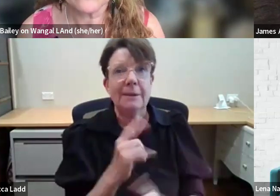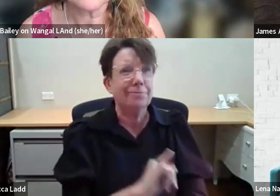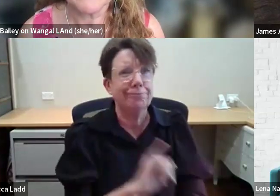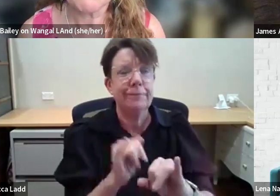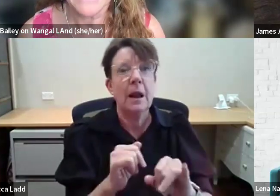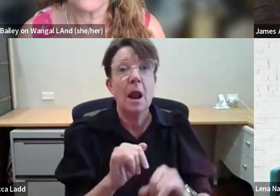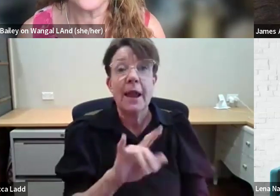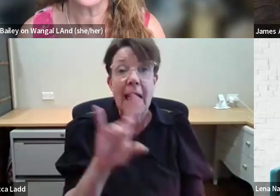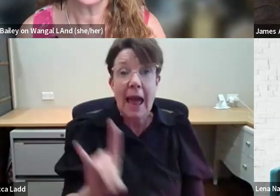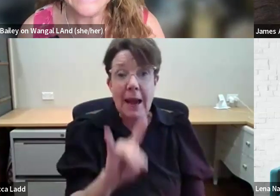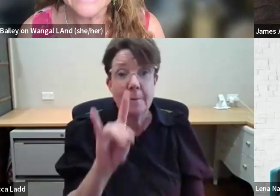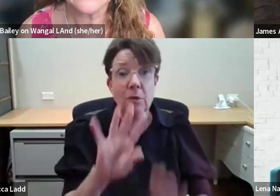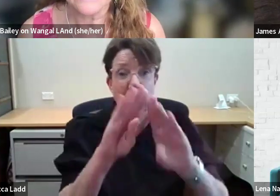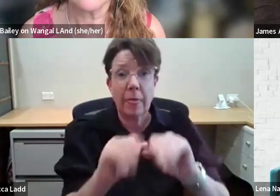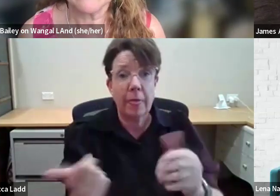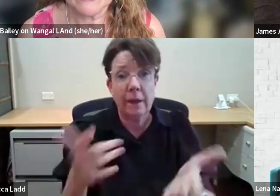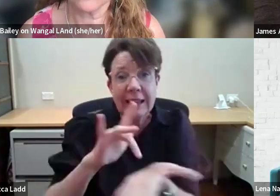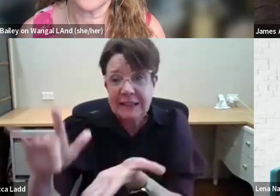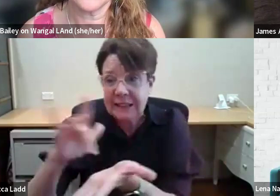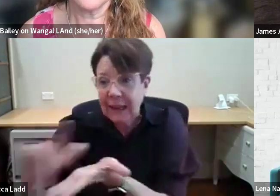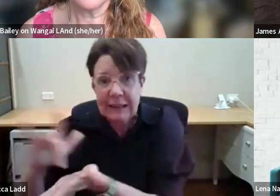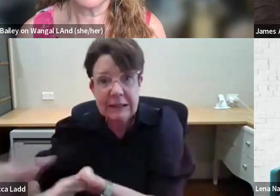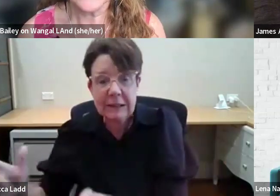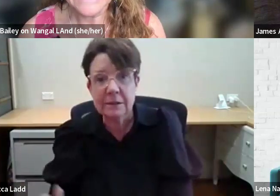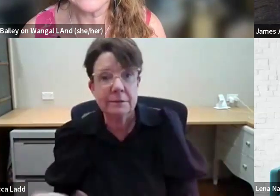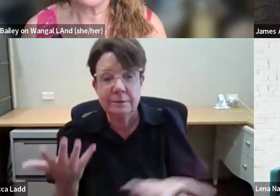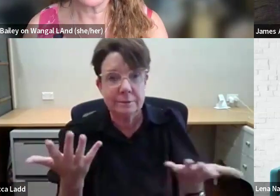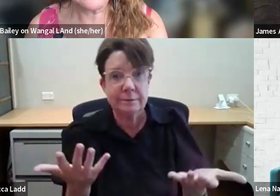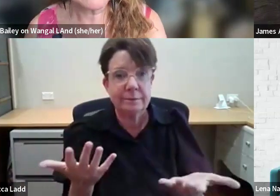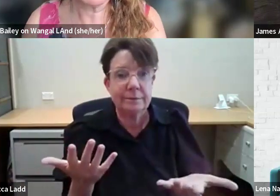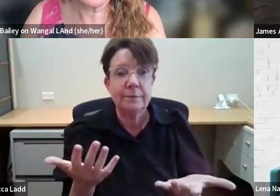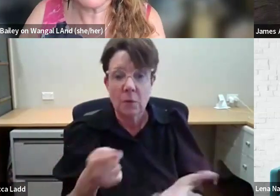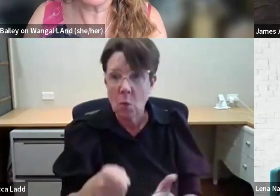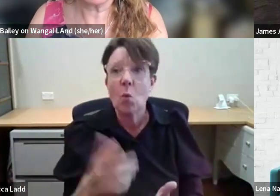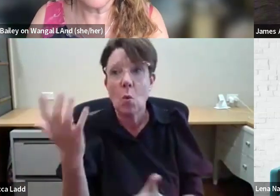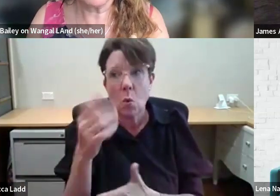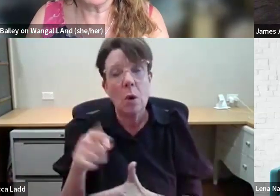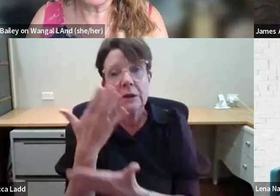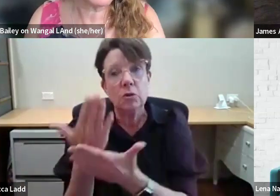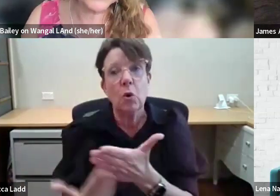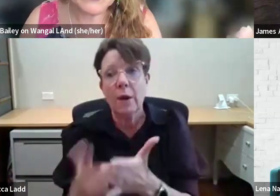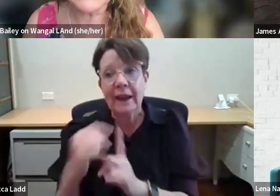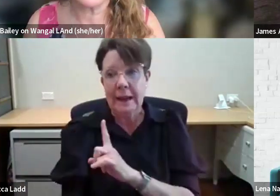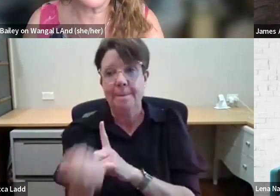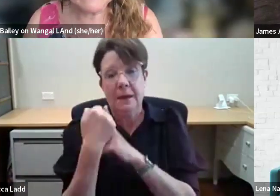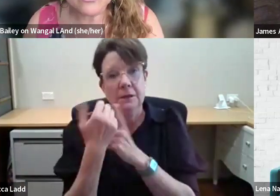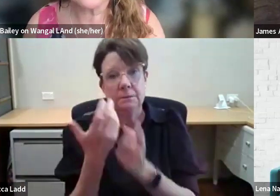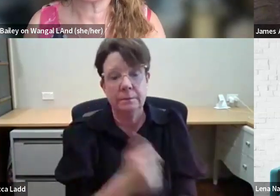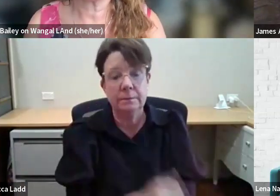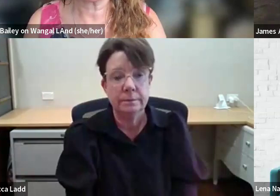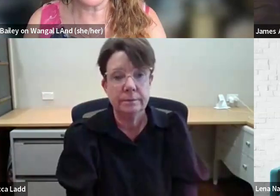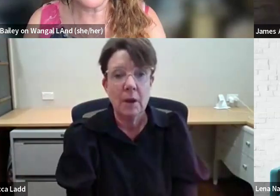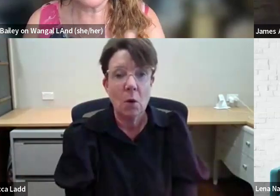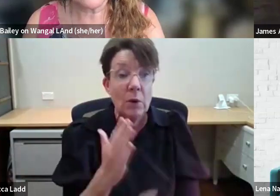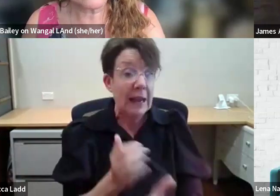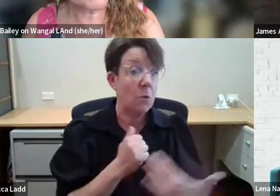being self-aware with the power piece